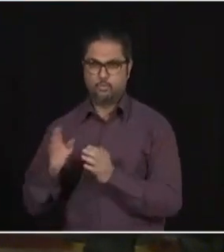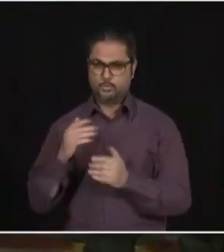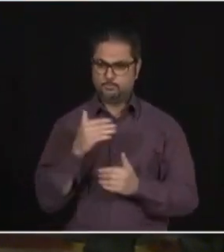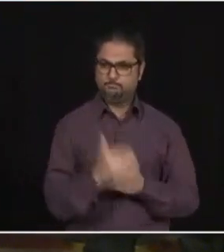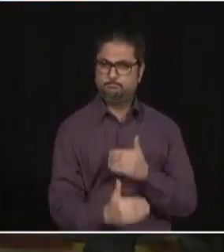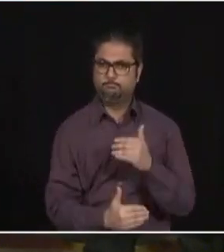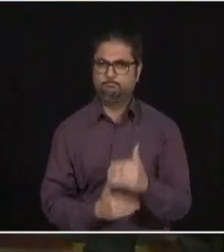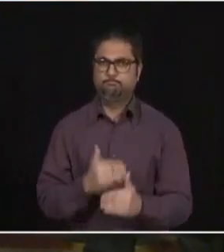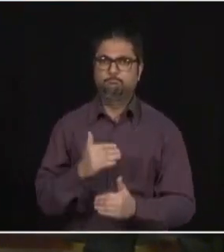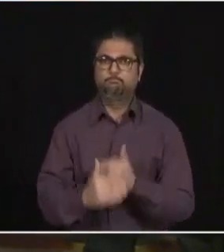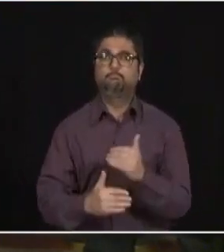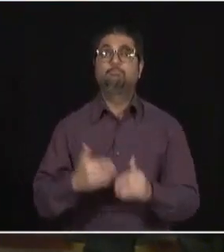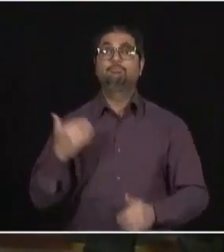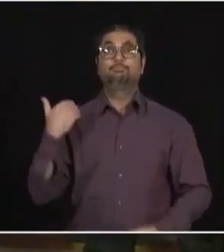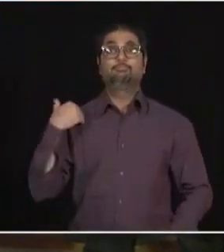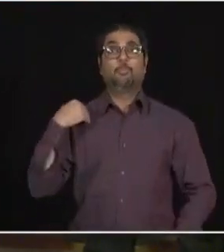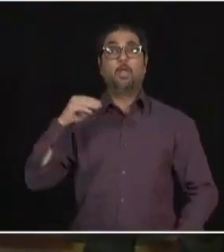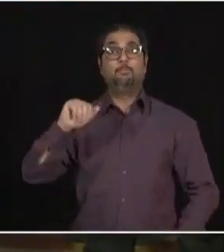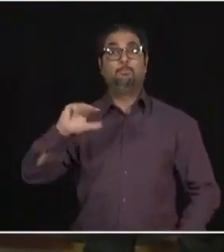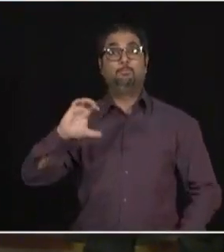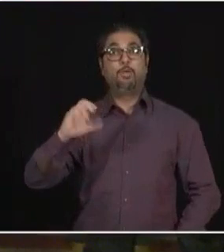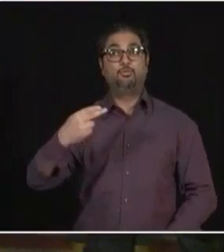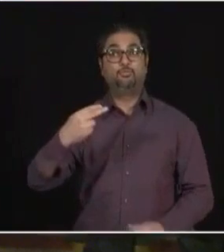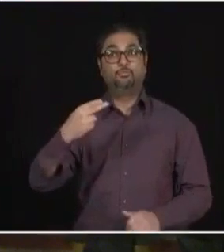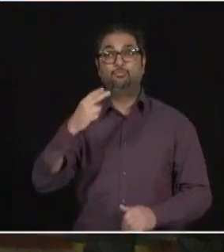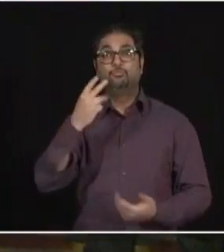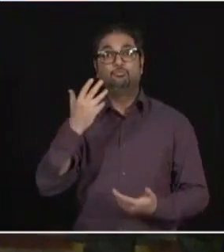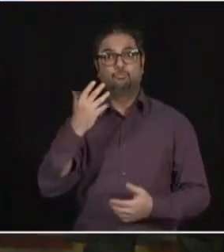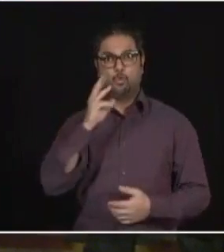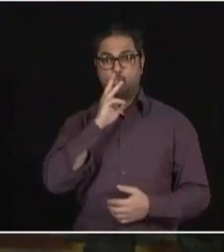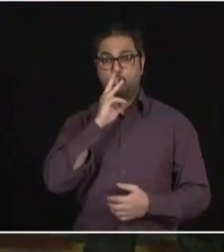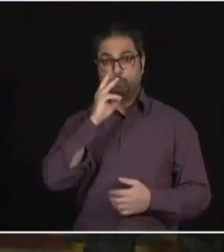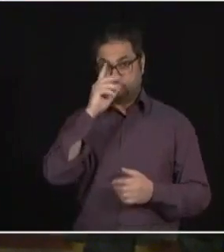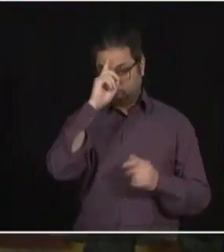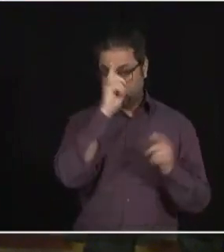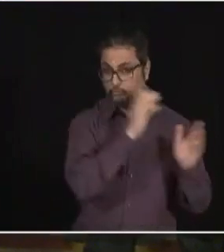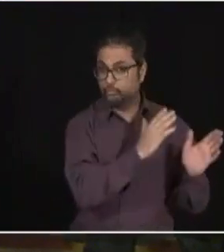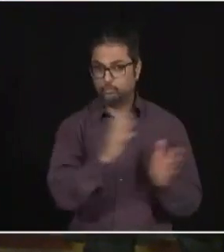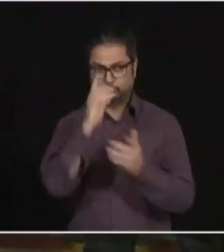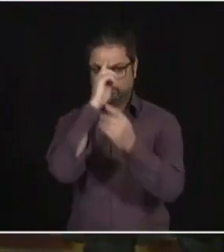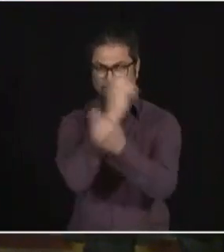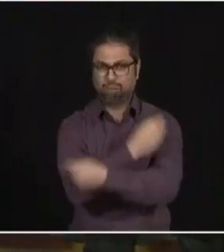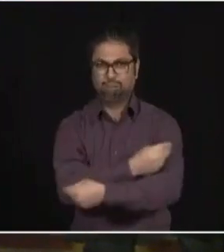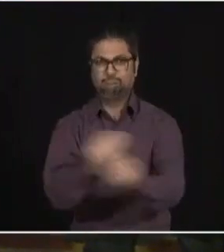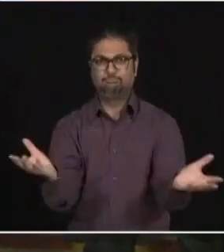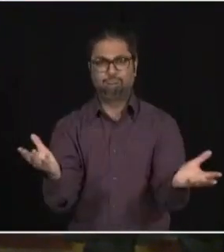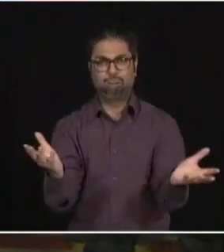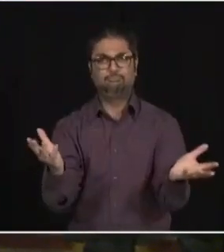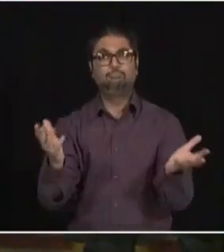the province during the spring flooding season. We have a war room in Peterborough, our flooding